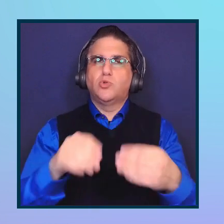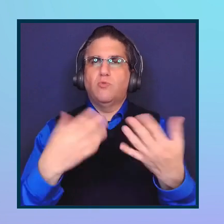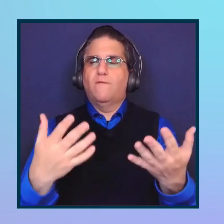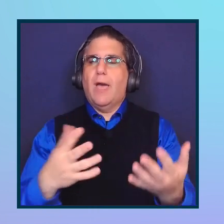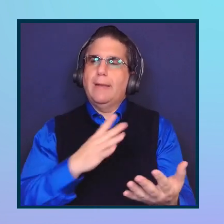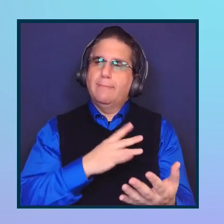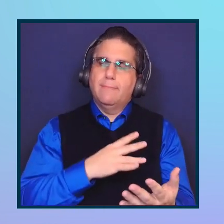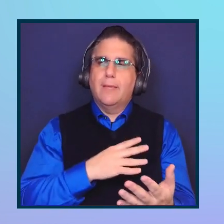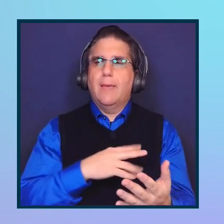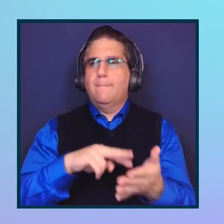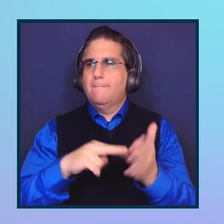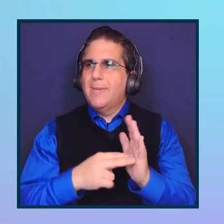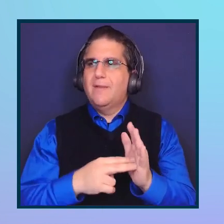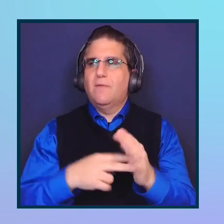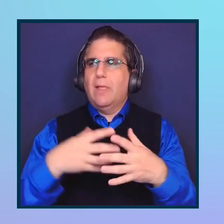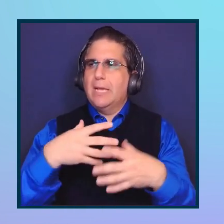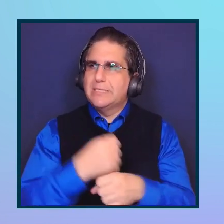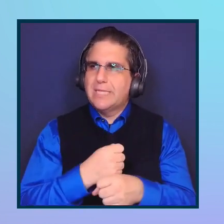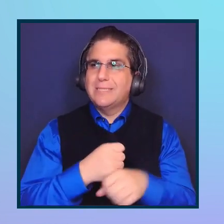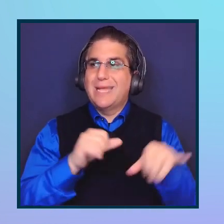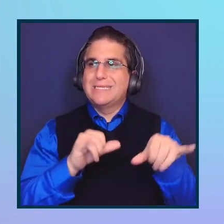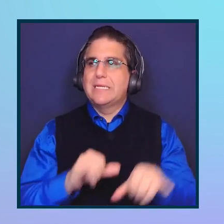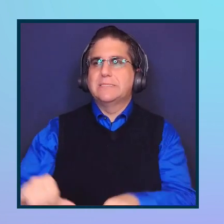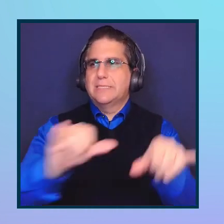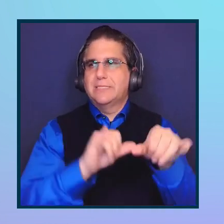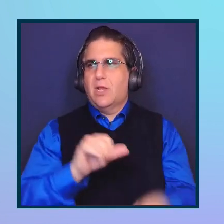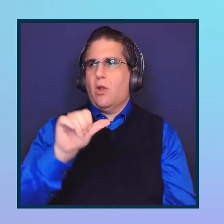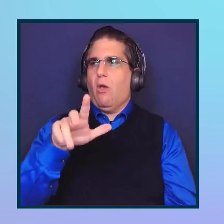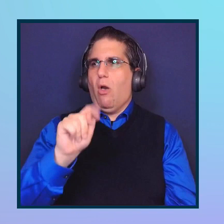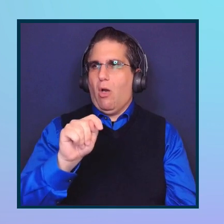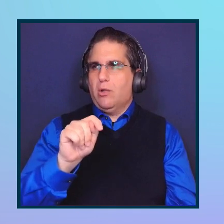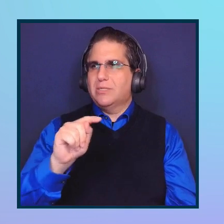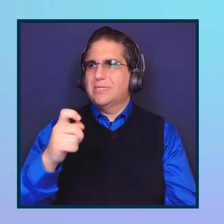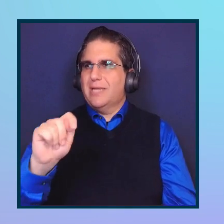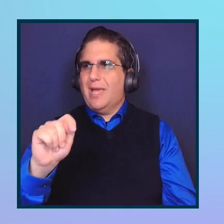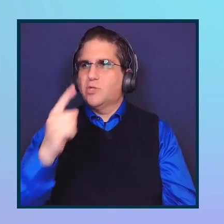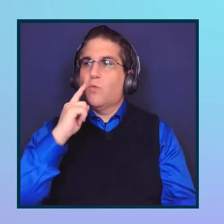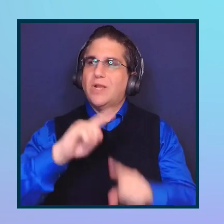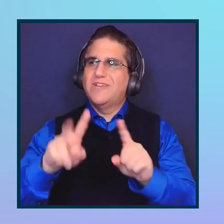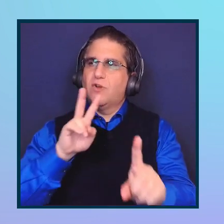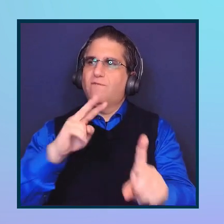concise, and consistent alt text for the different views of the product? And they said, for example,